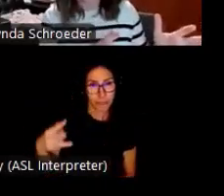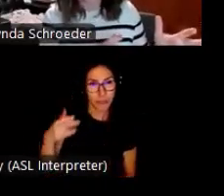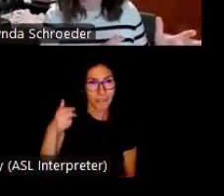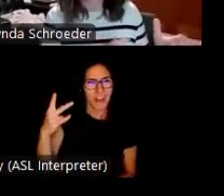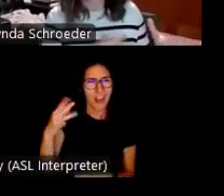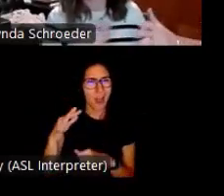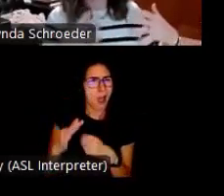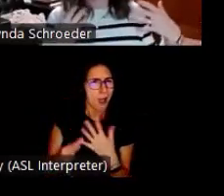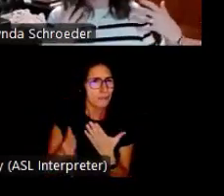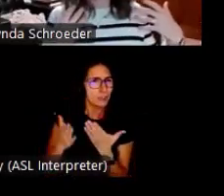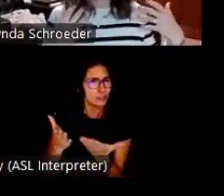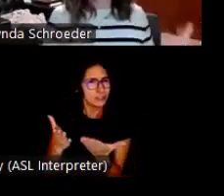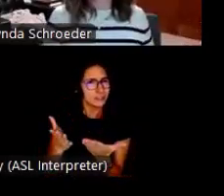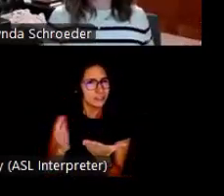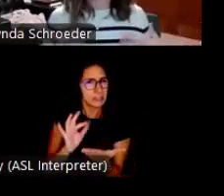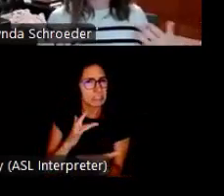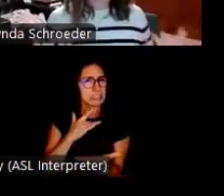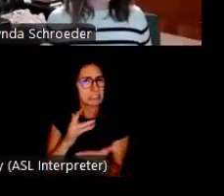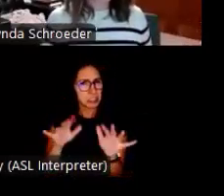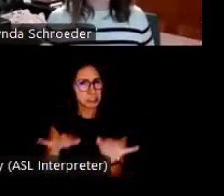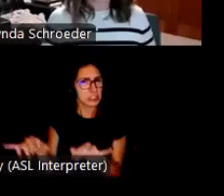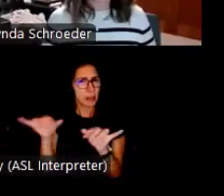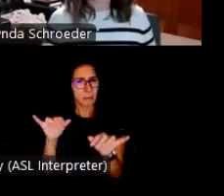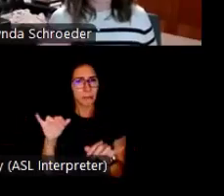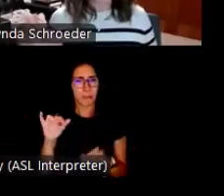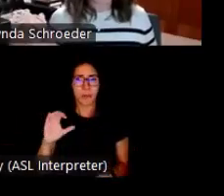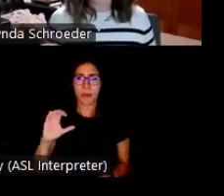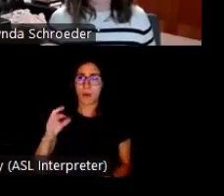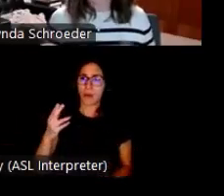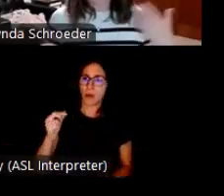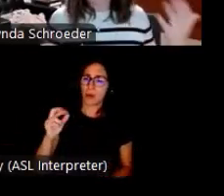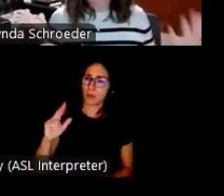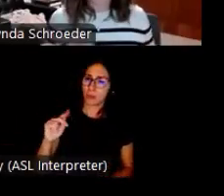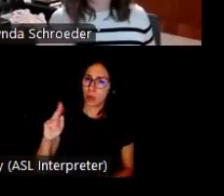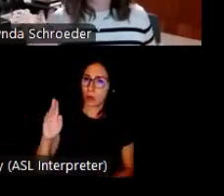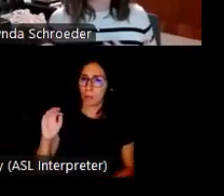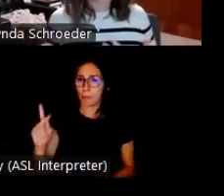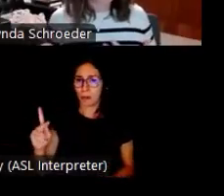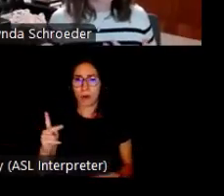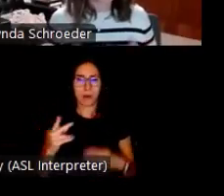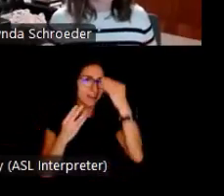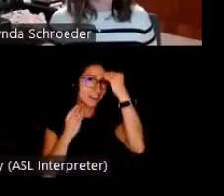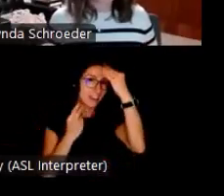We can share chartbooks, infographics, testimonies, images, flyers.